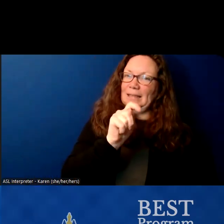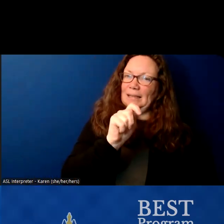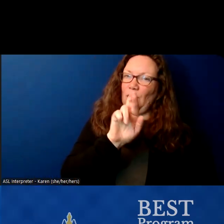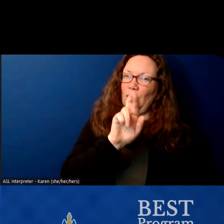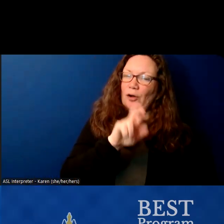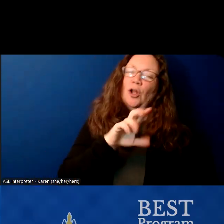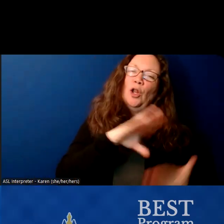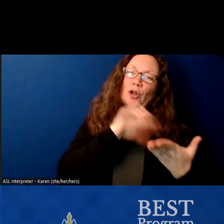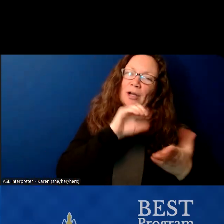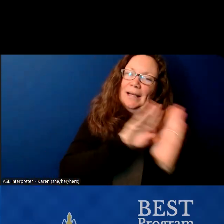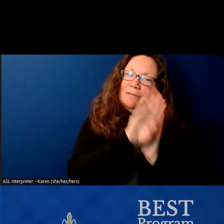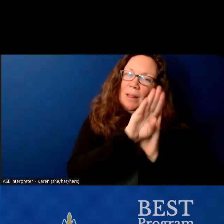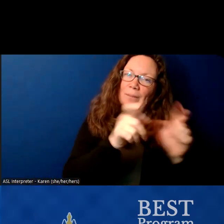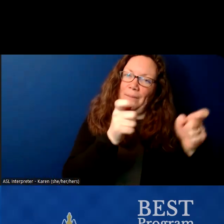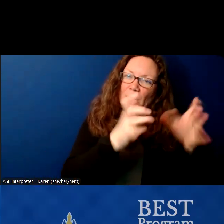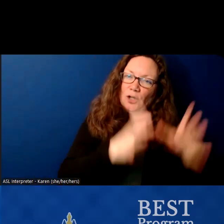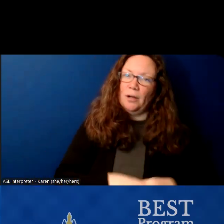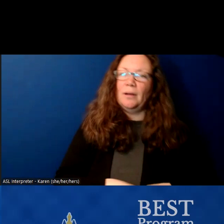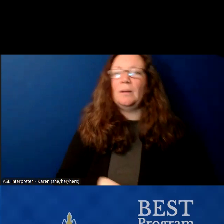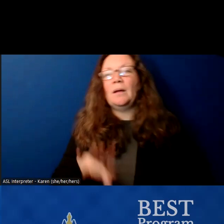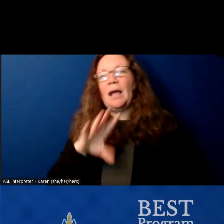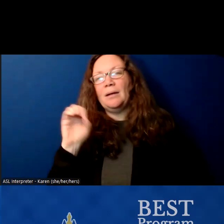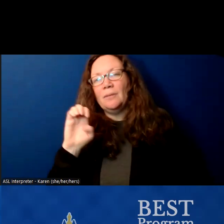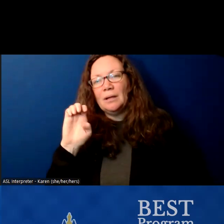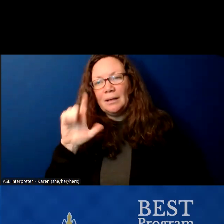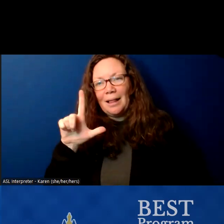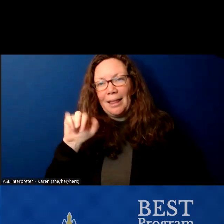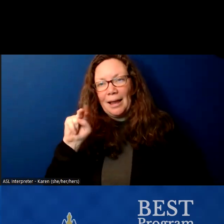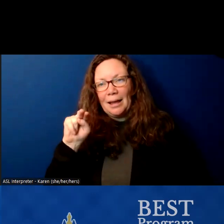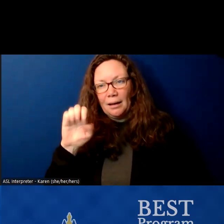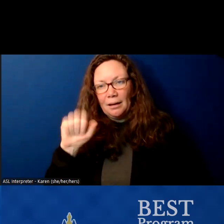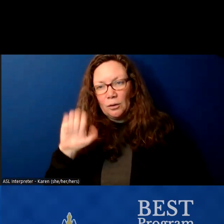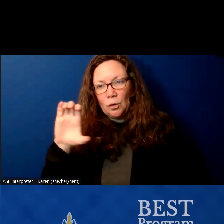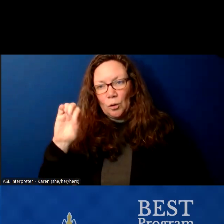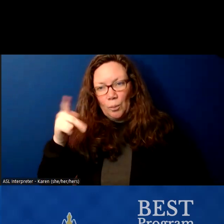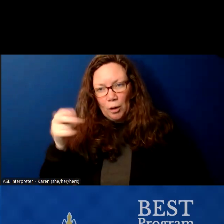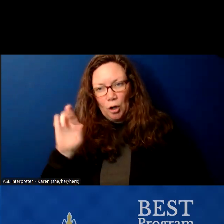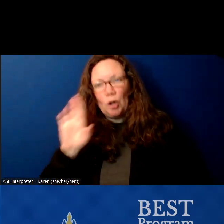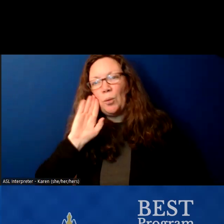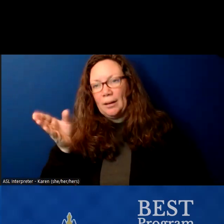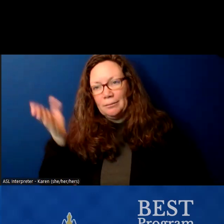We also have with us Elena Hobart, program trainer. And she will talk a little bit about job needs.